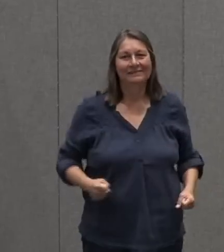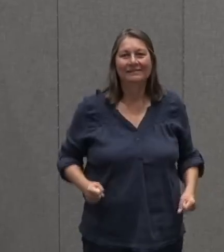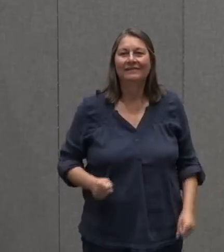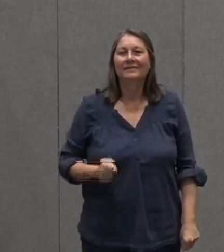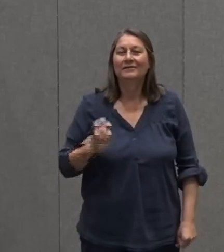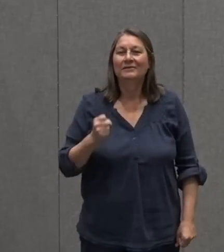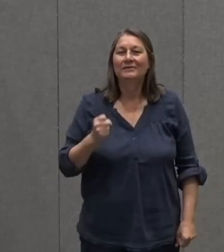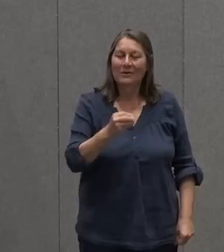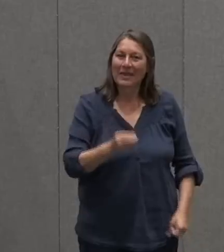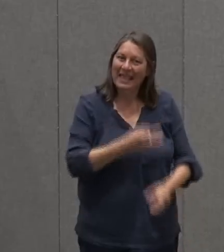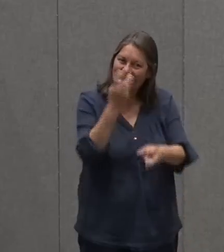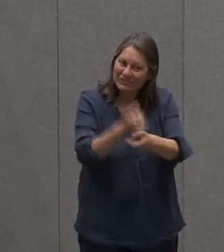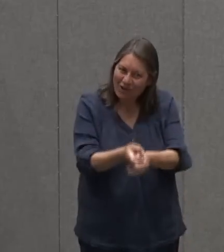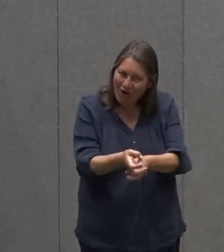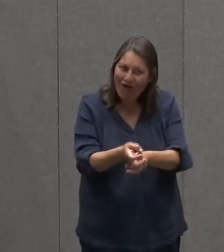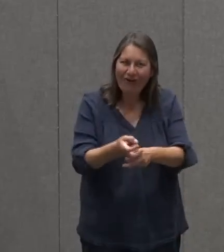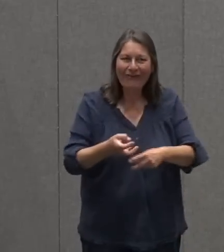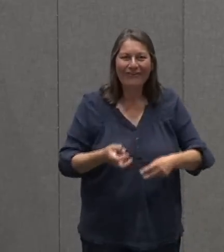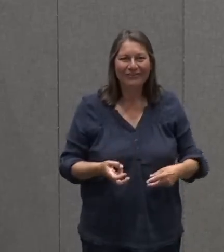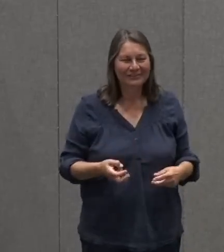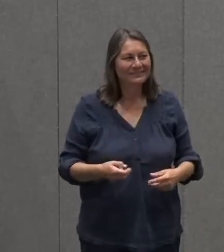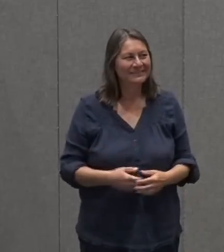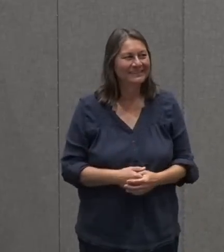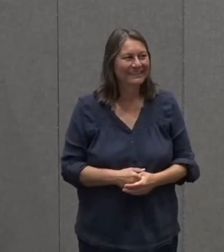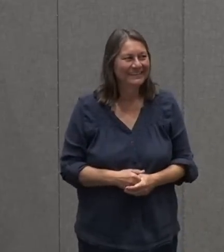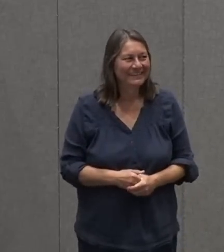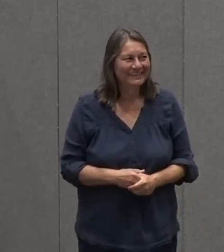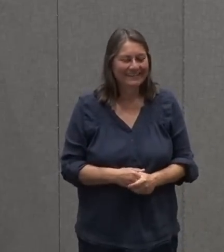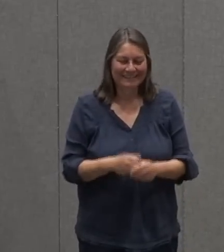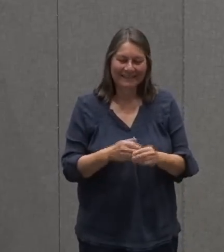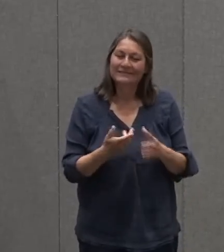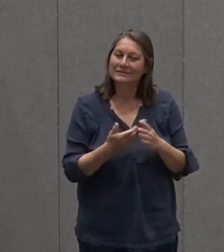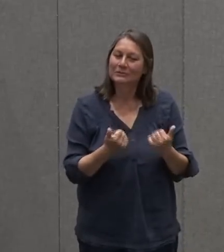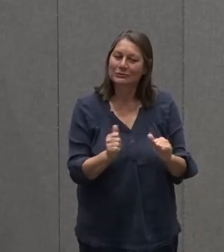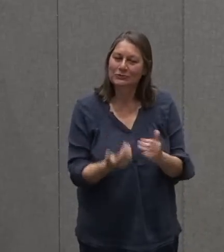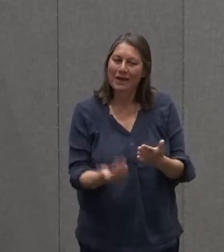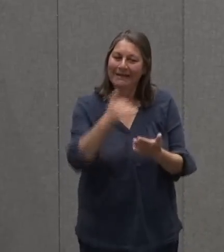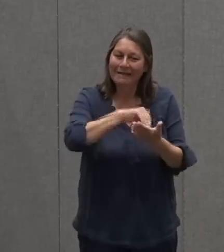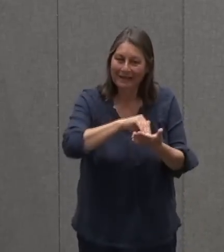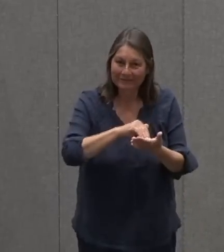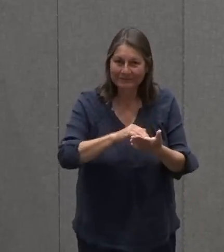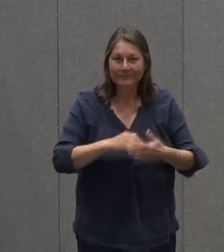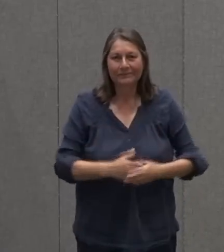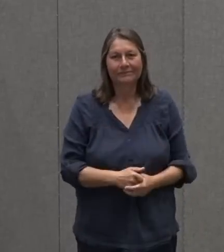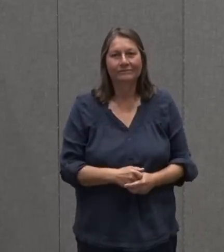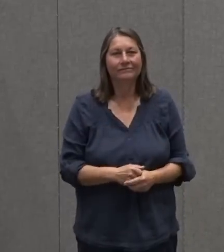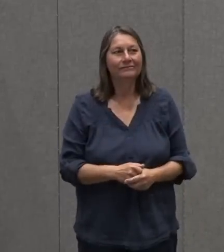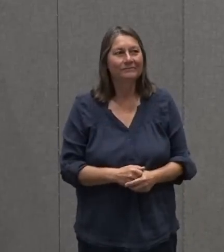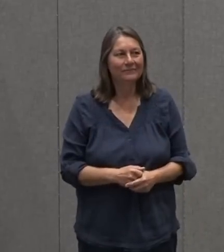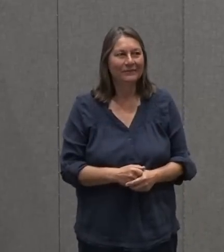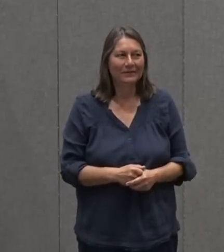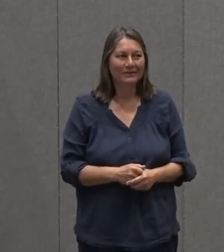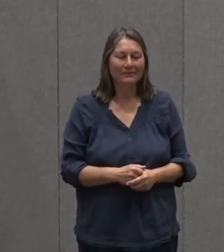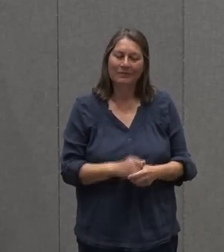See, it's harder than it sounds, isn't it? Okay, let's try it again. Let's see if we can do it. We've gotta get to 30.